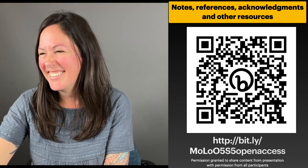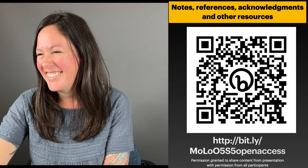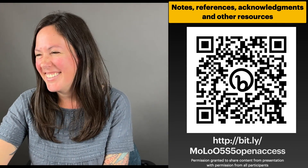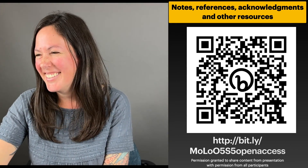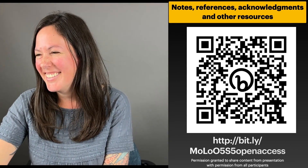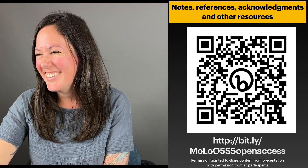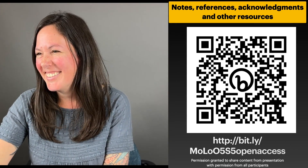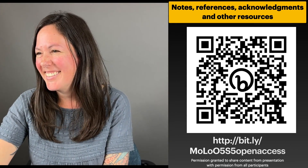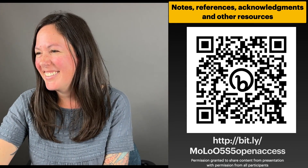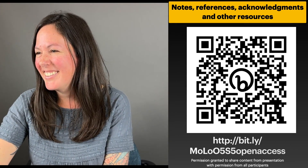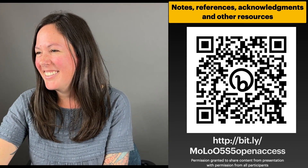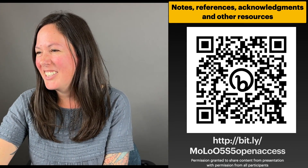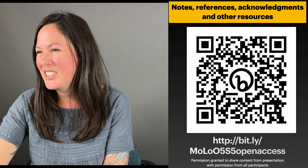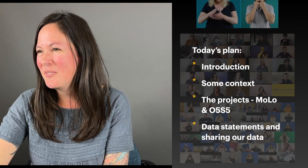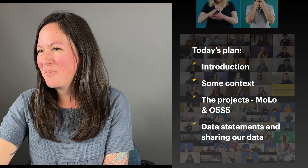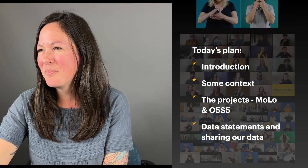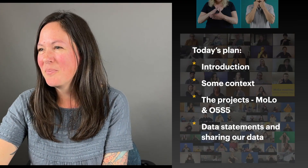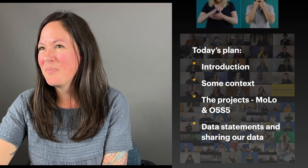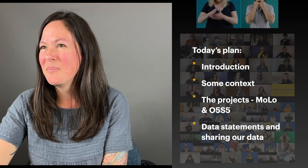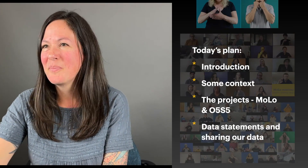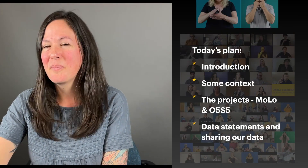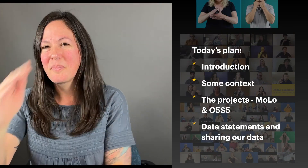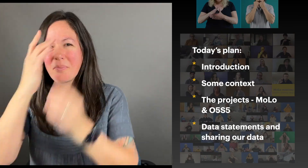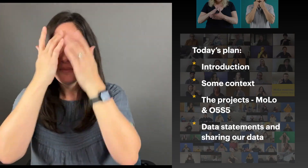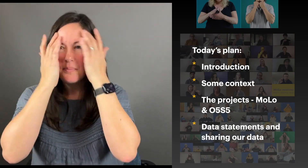Yep, still red...